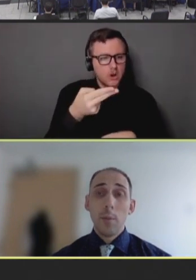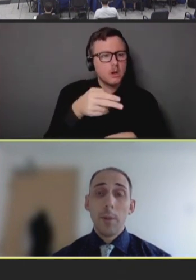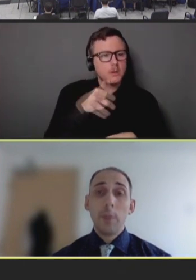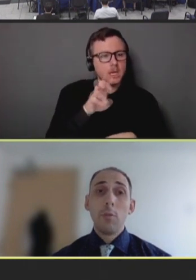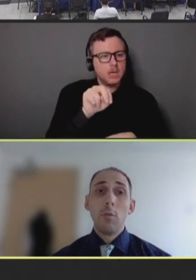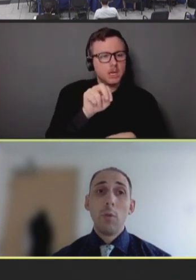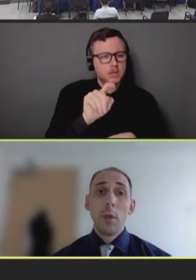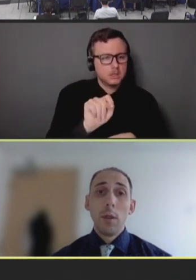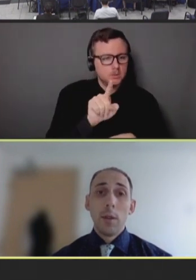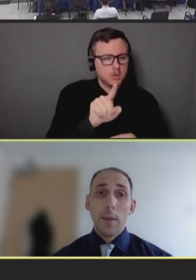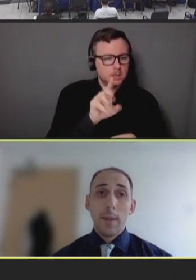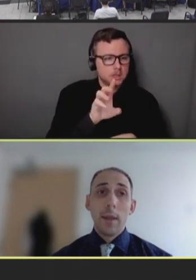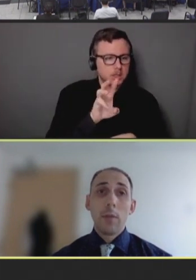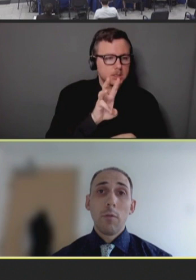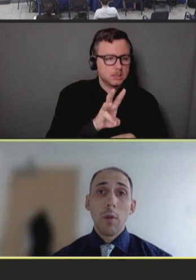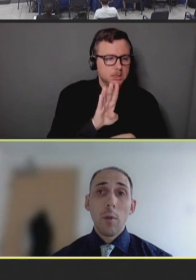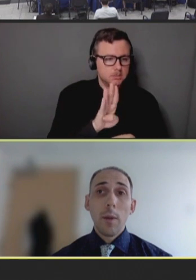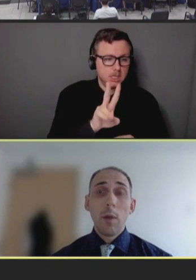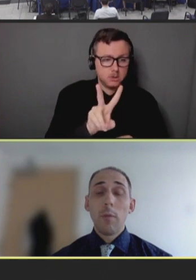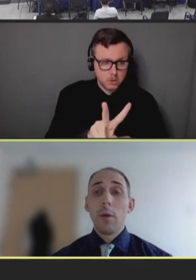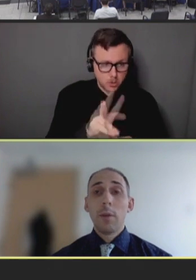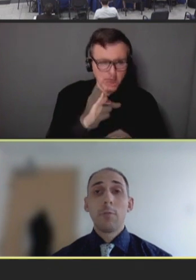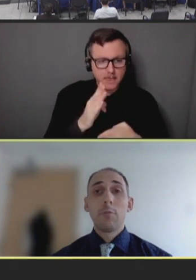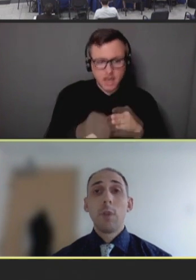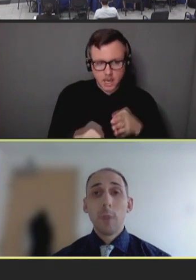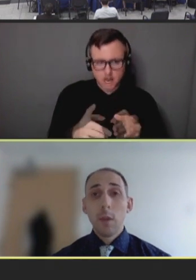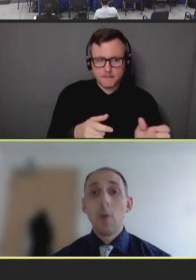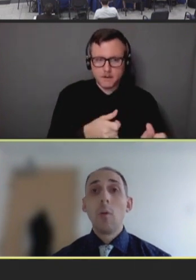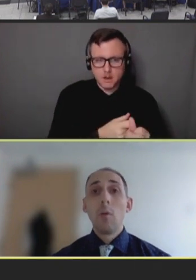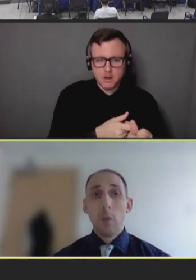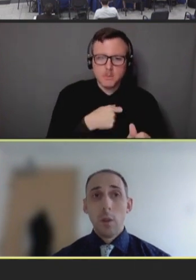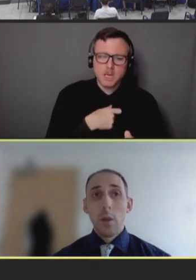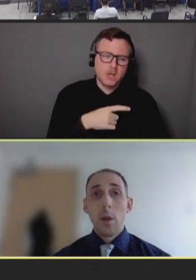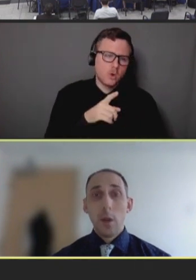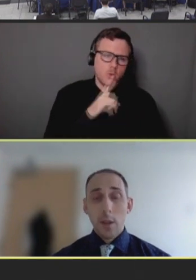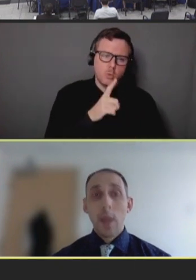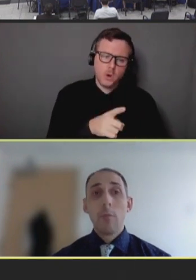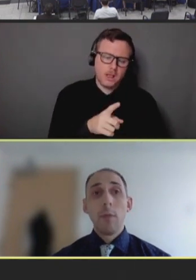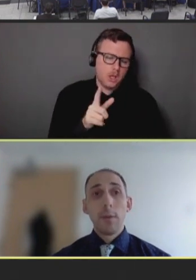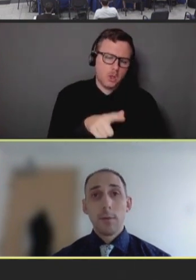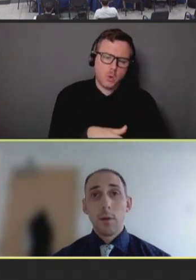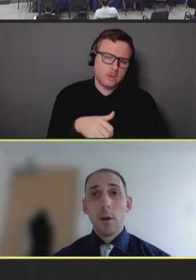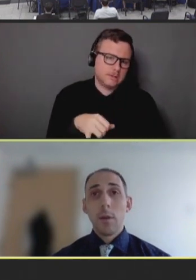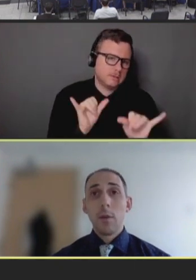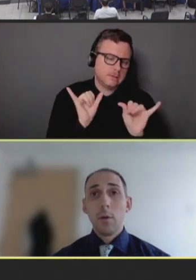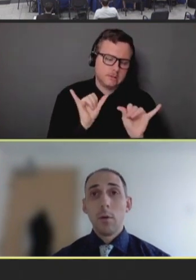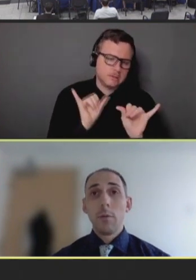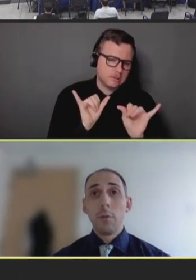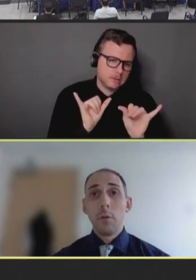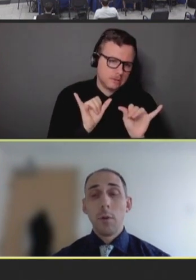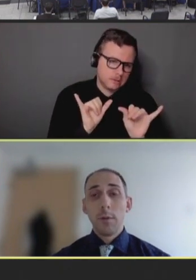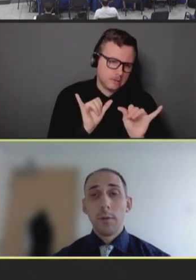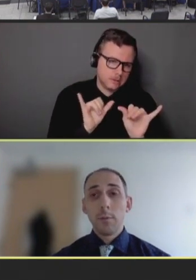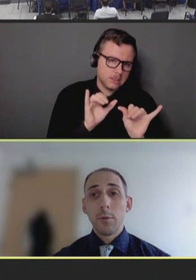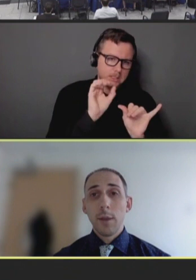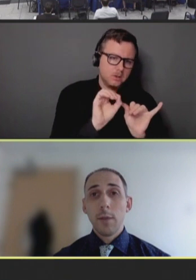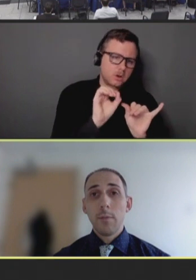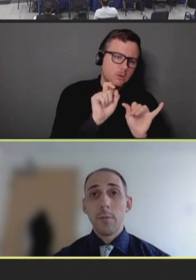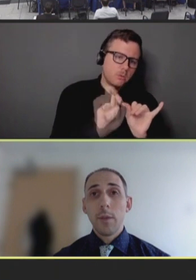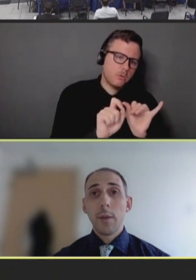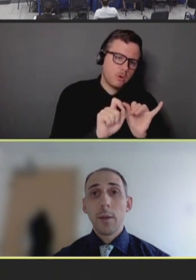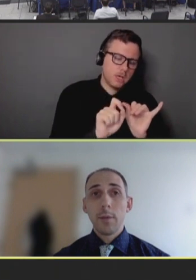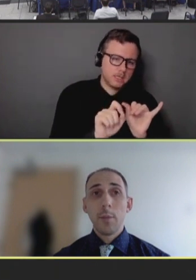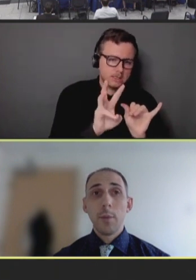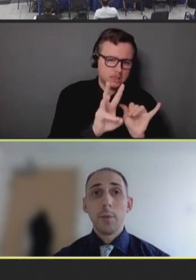at the end of follow-up; however, extremely low, again, risk on the order of 0.6 percent.